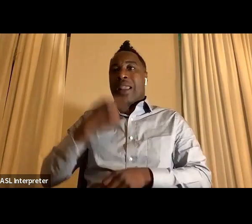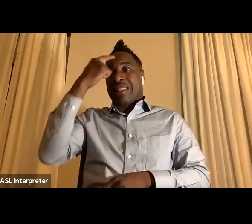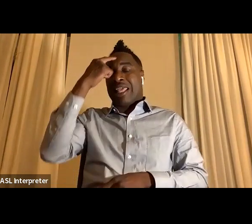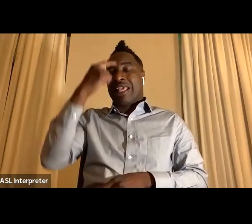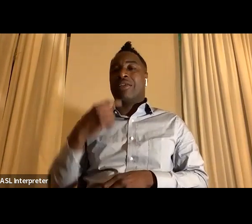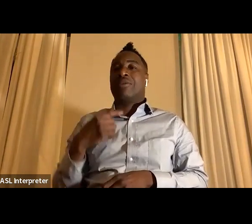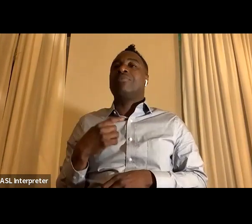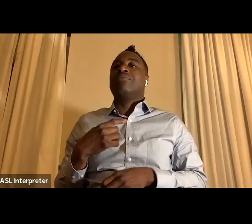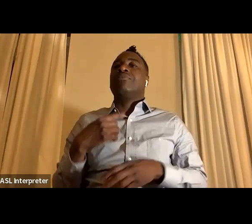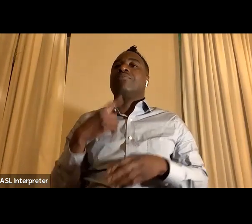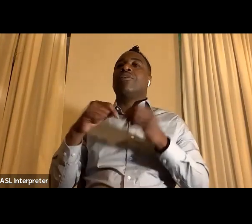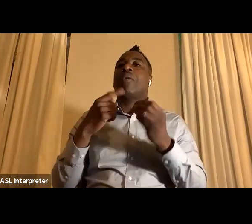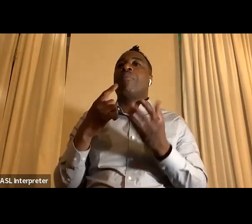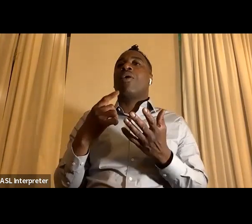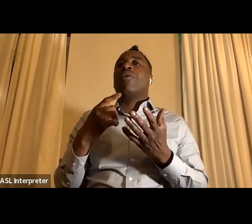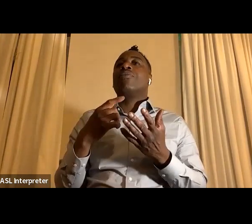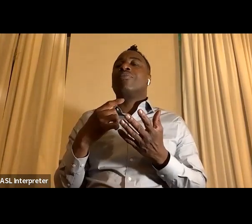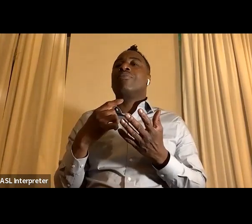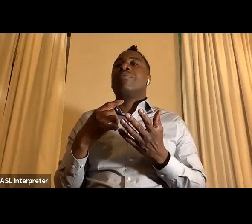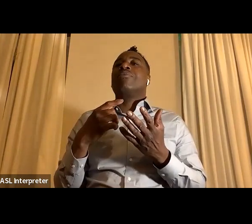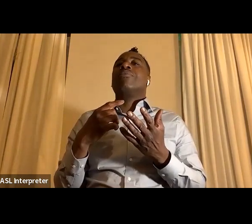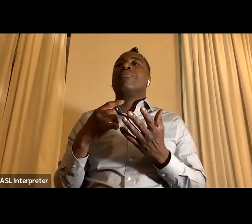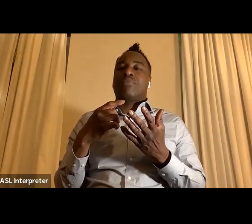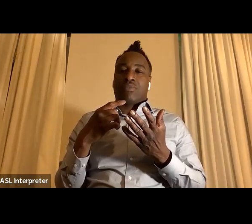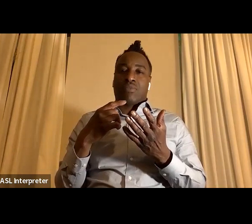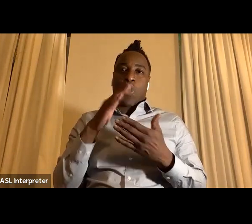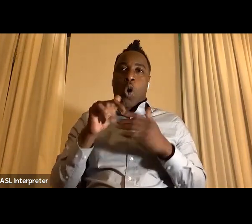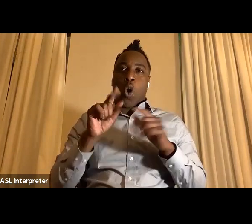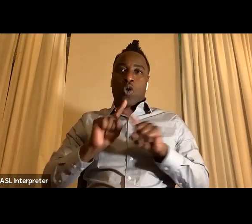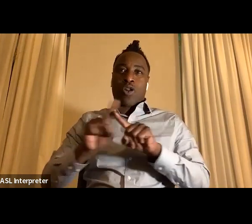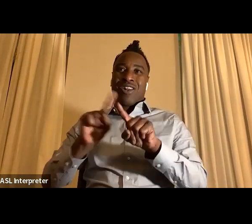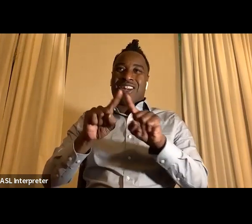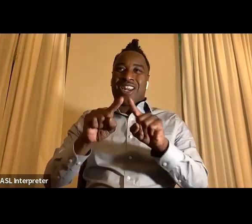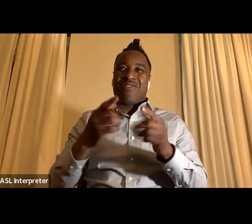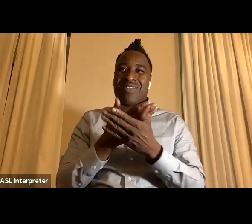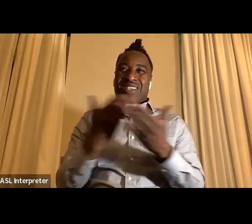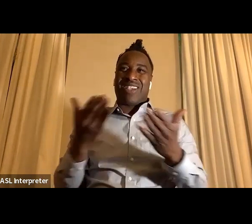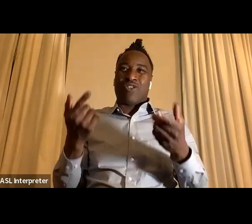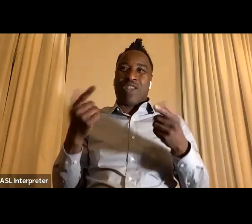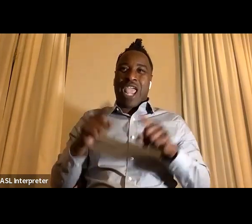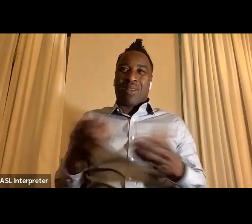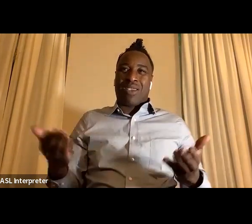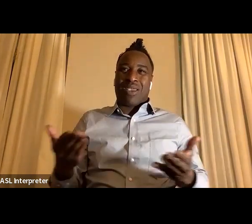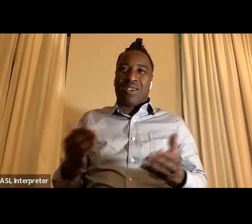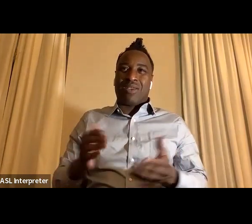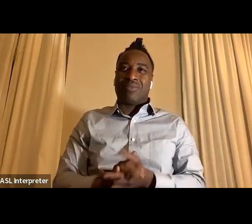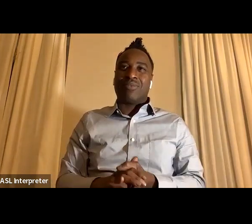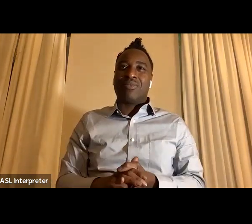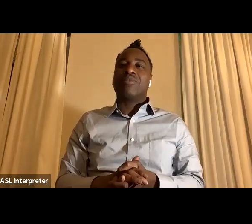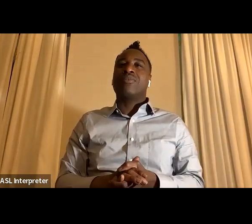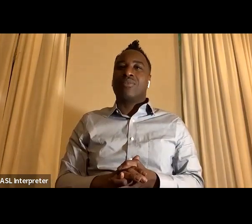the scarcity and stuff kind of here because it feels sometimes it feels like Baltimore was kind of left in the distance, you know?